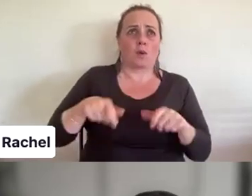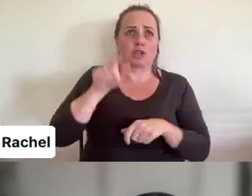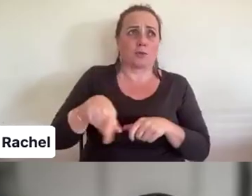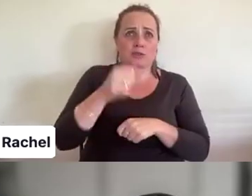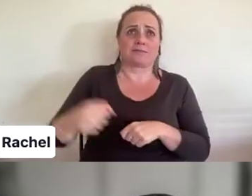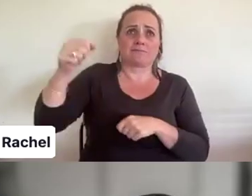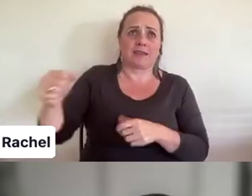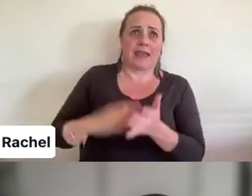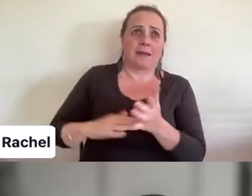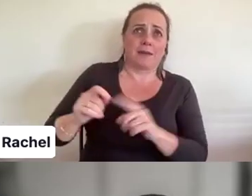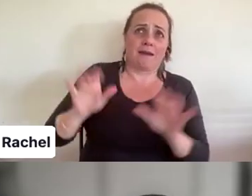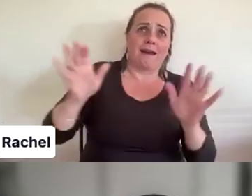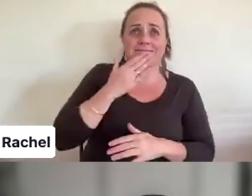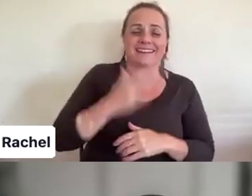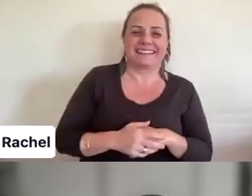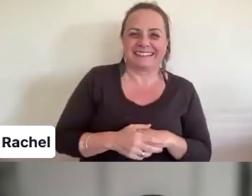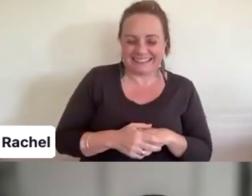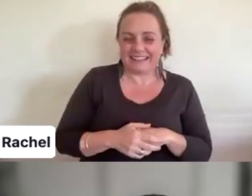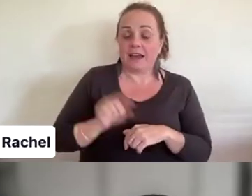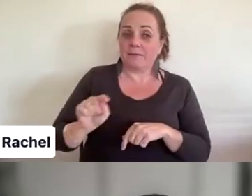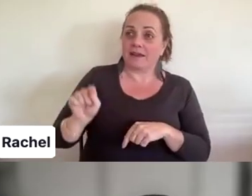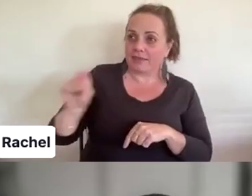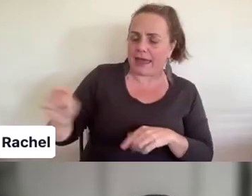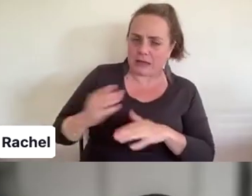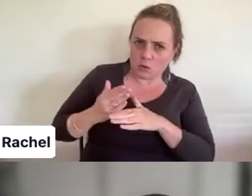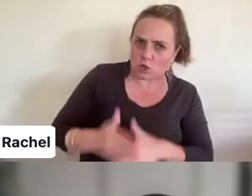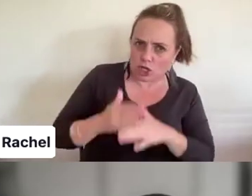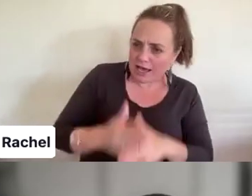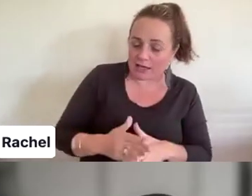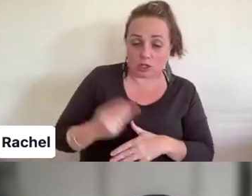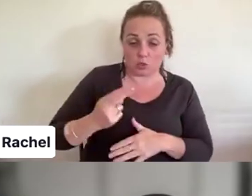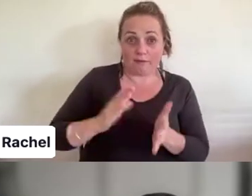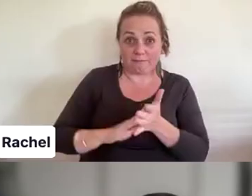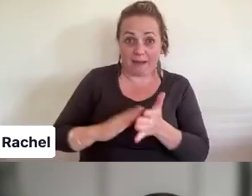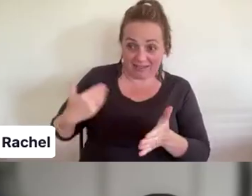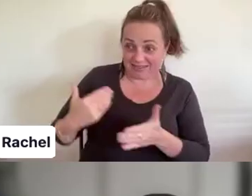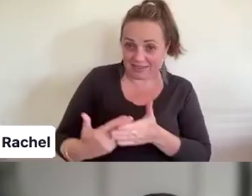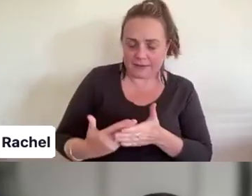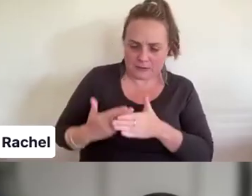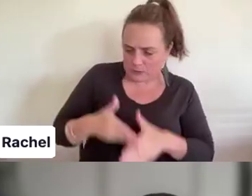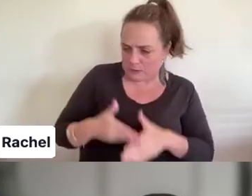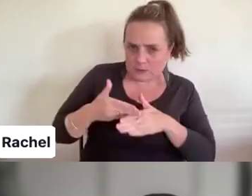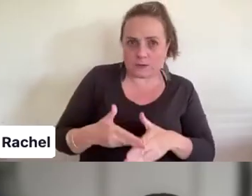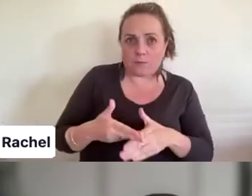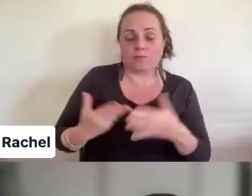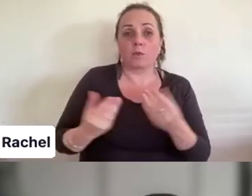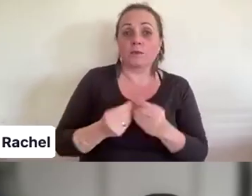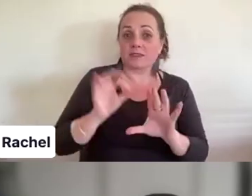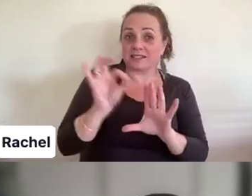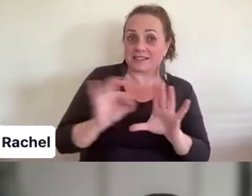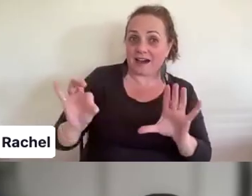put to them. And they have worked assiduously for the last 12 months with the design teams and with